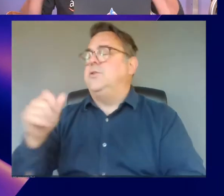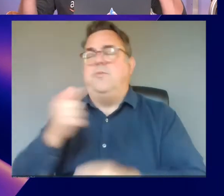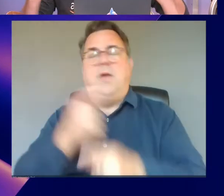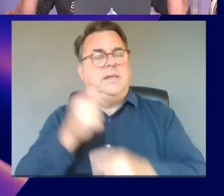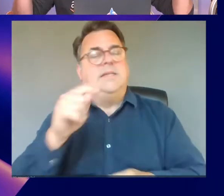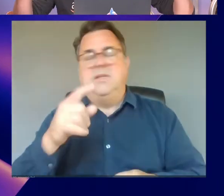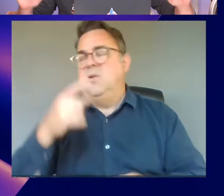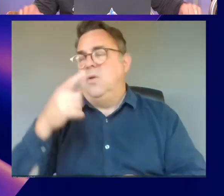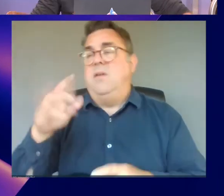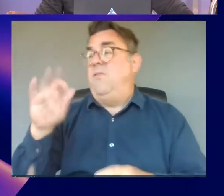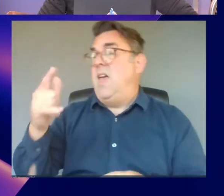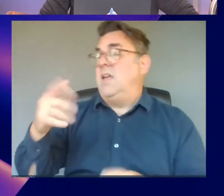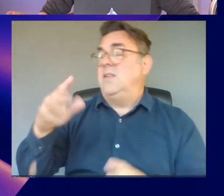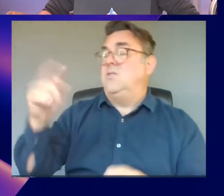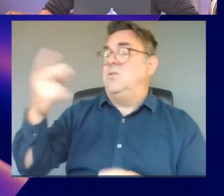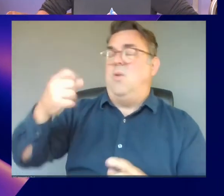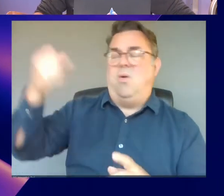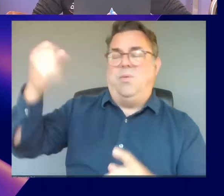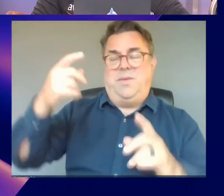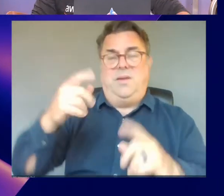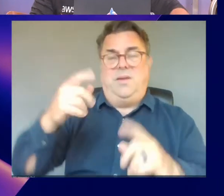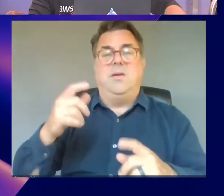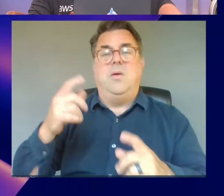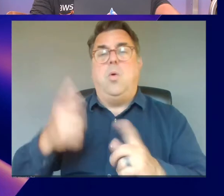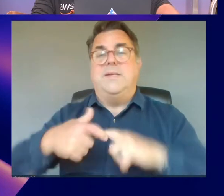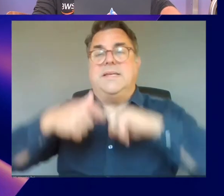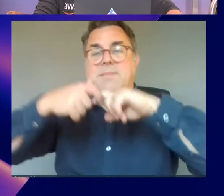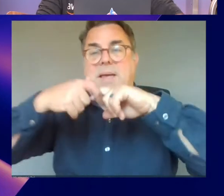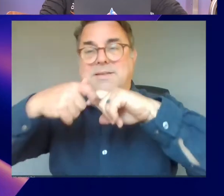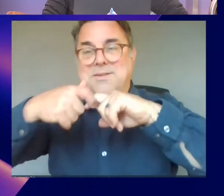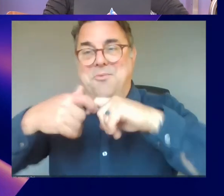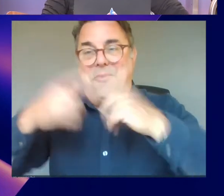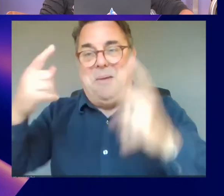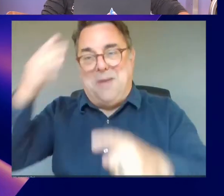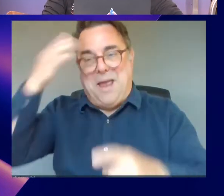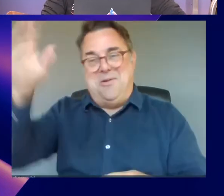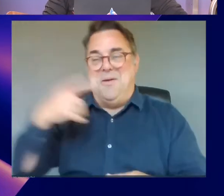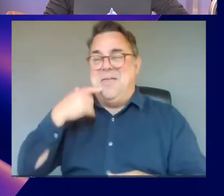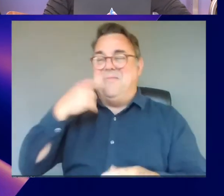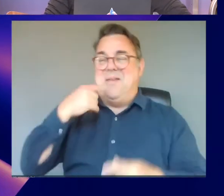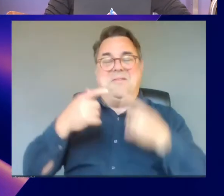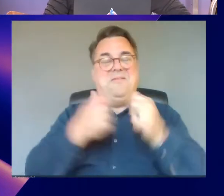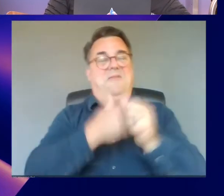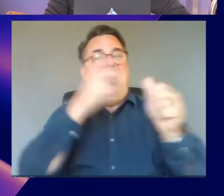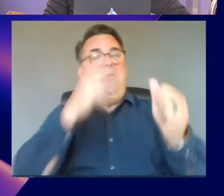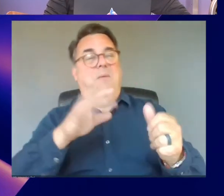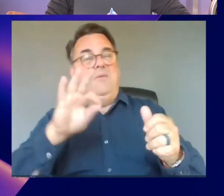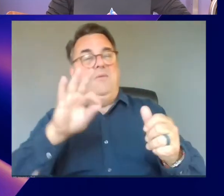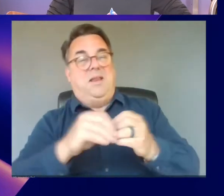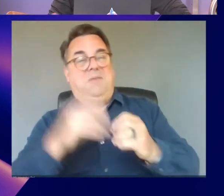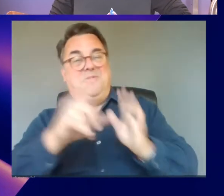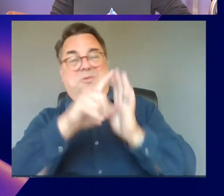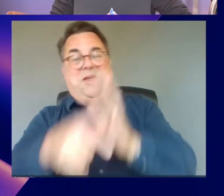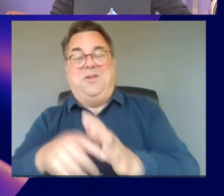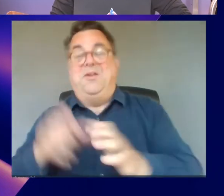Flag 2's out there. - [Dani] Yeah, that's fine. Goodbye Flag 2. [Jillian] We'll be in suspense. Yeah. Yeah. Yeah. We'll follow up with Flag 2 at the end. Okay, so Extensions.